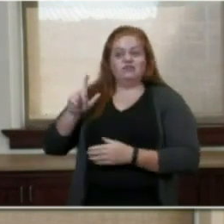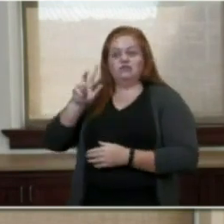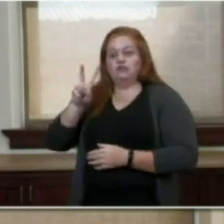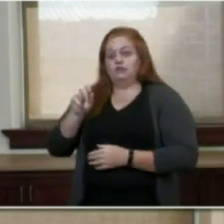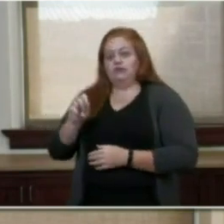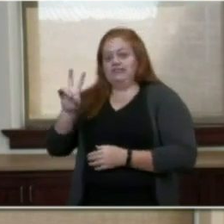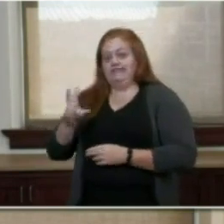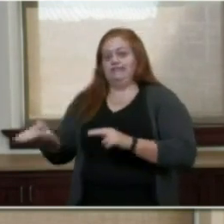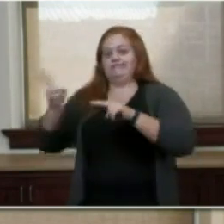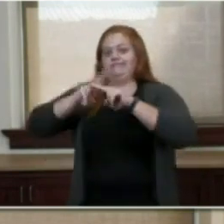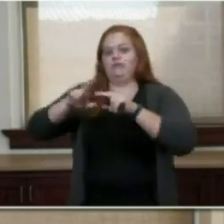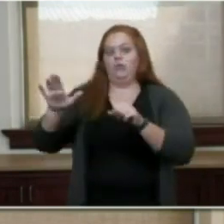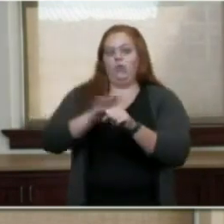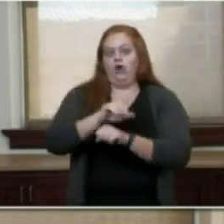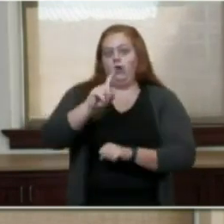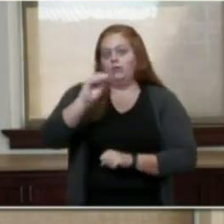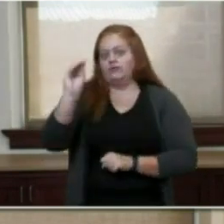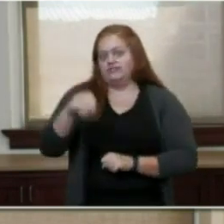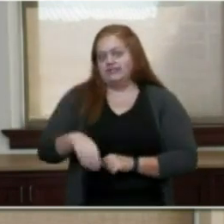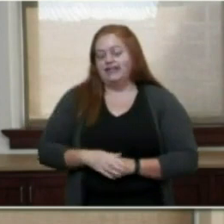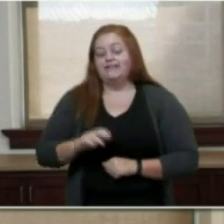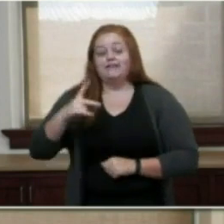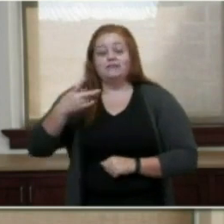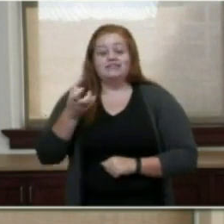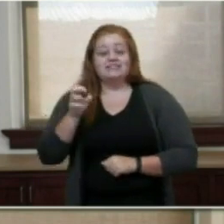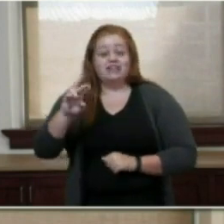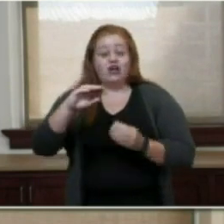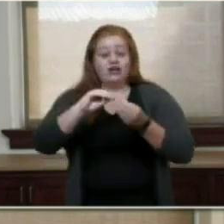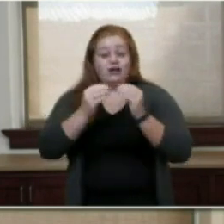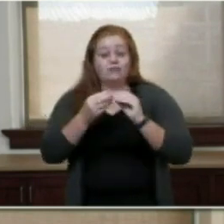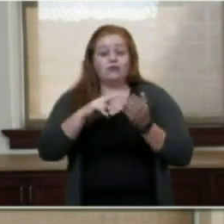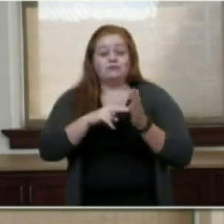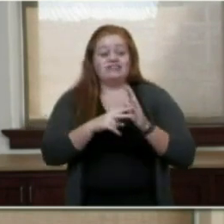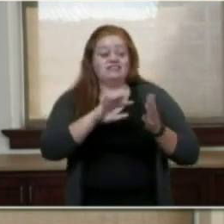As a reminder, the pcr positivity rate is the percentage of people who test